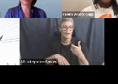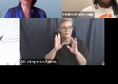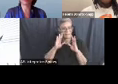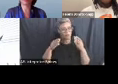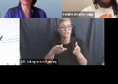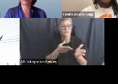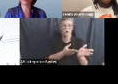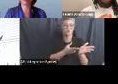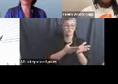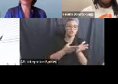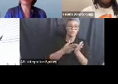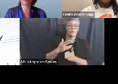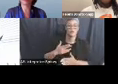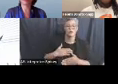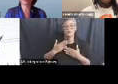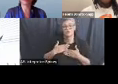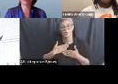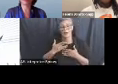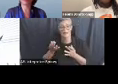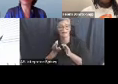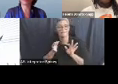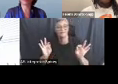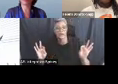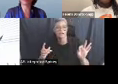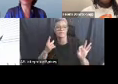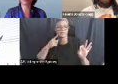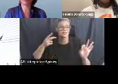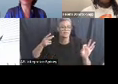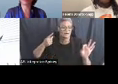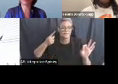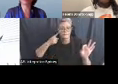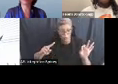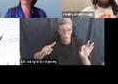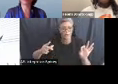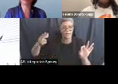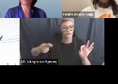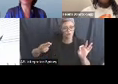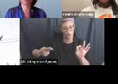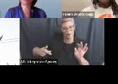and contemporarily marginalized communities. Welcome to you both and thank you for being here.